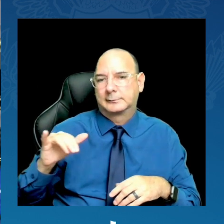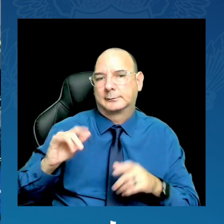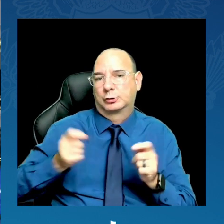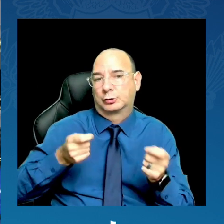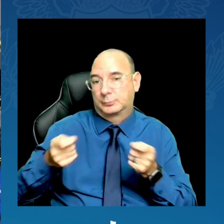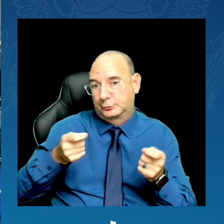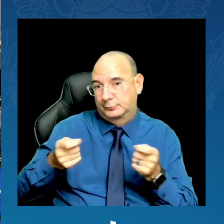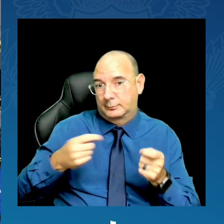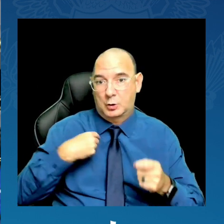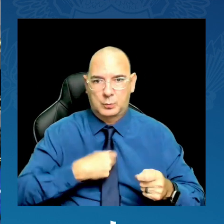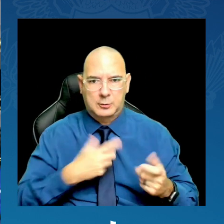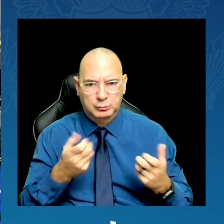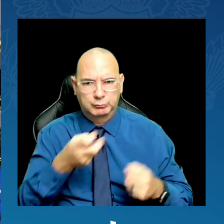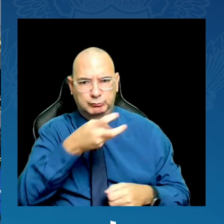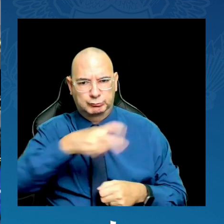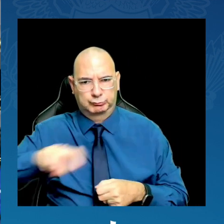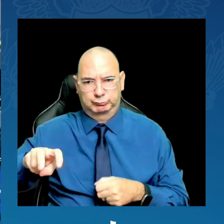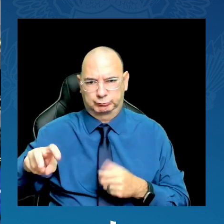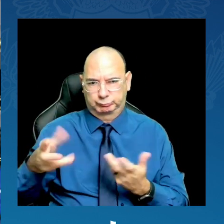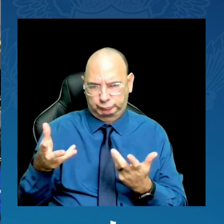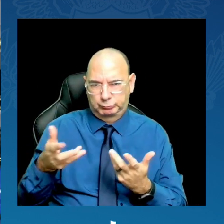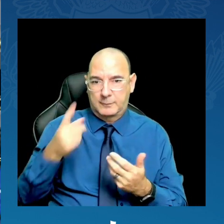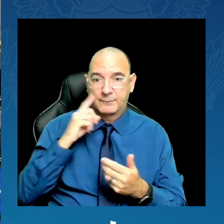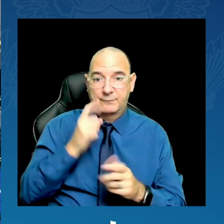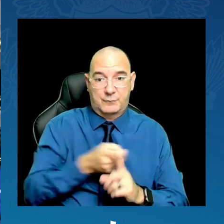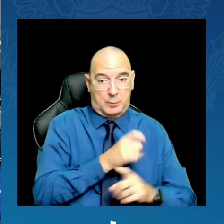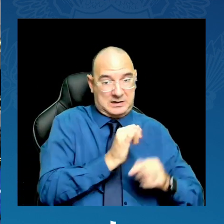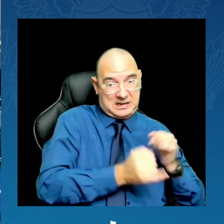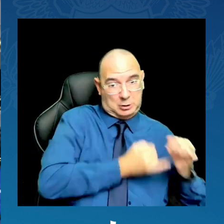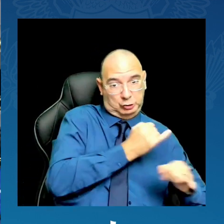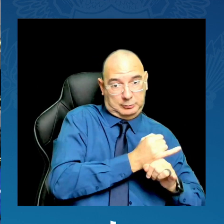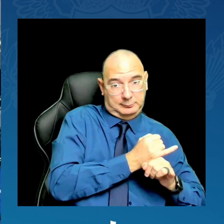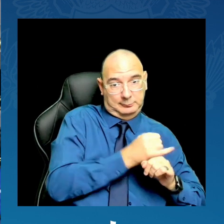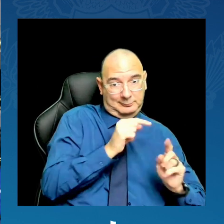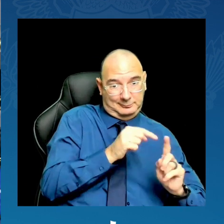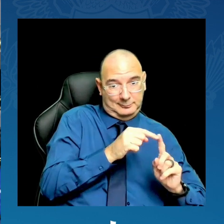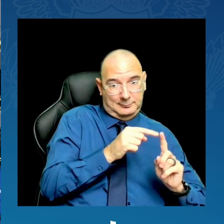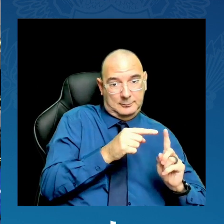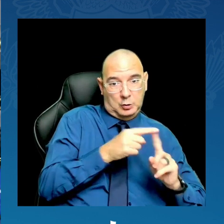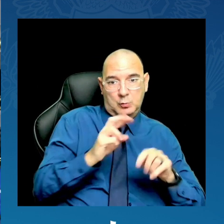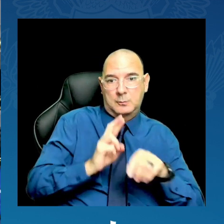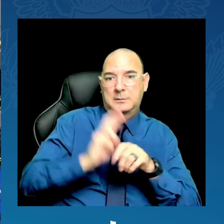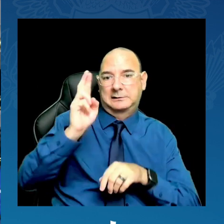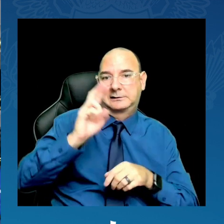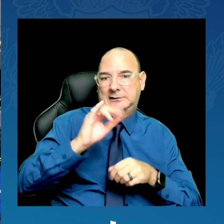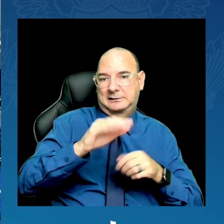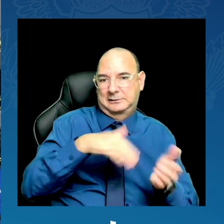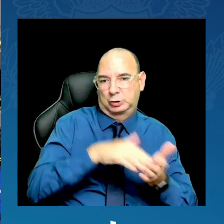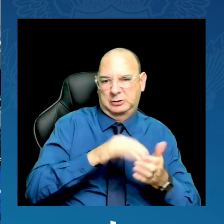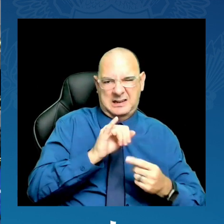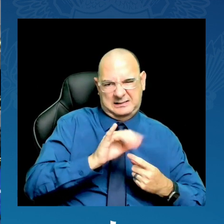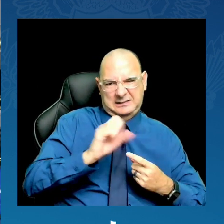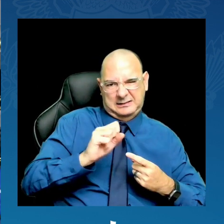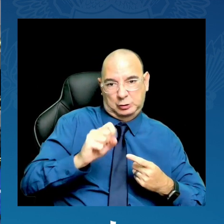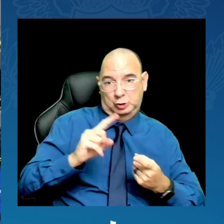as we transition from the International Space Station to what we are doing around commercial space stations,